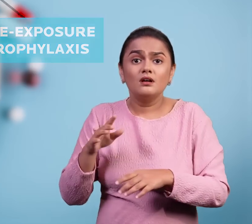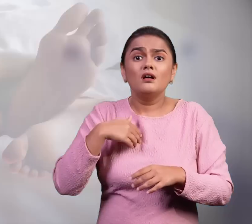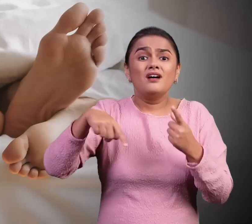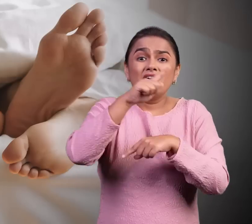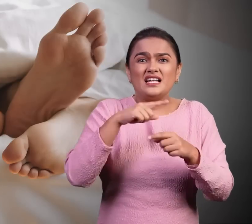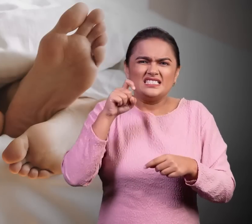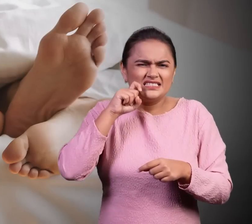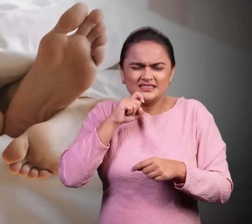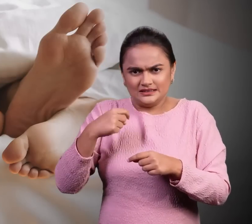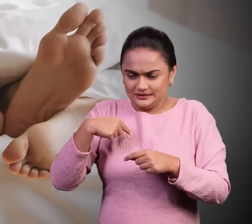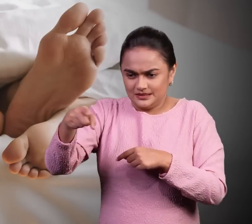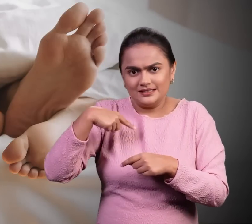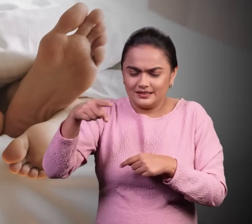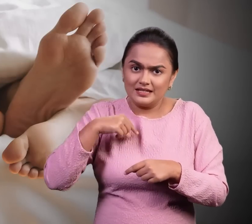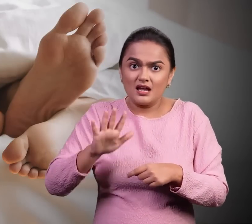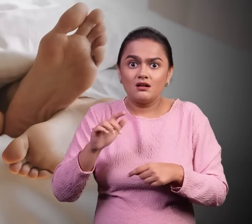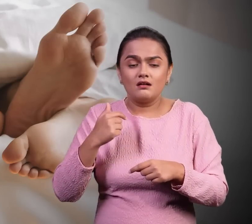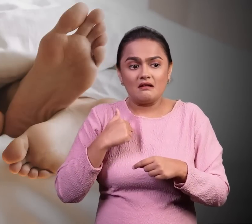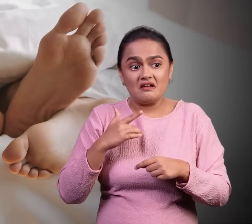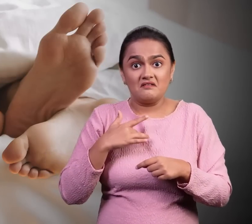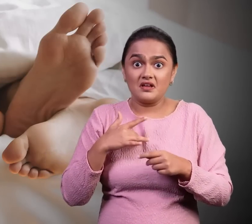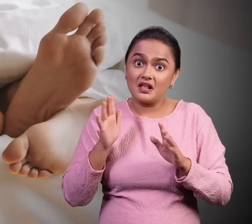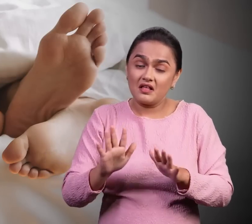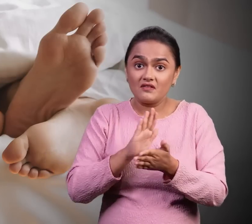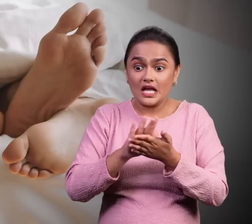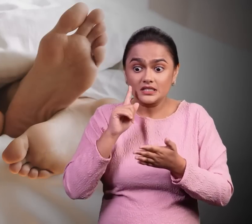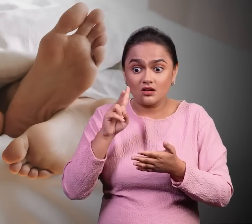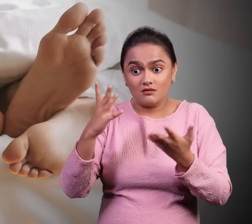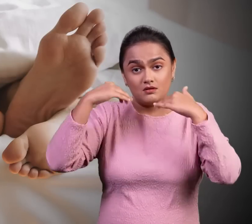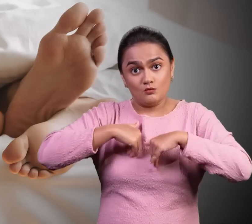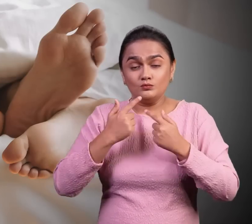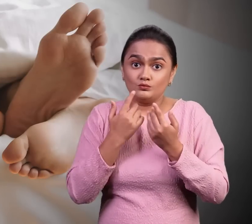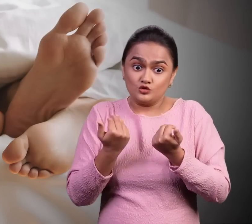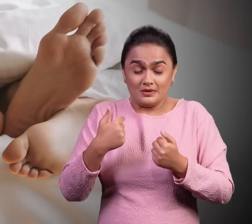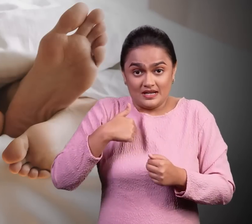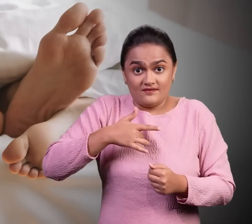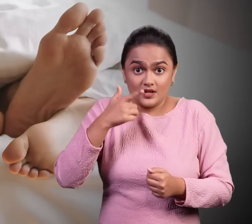If you think there is a risk of contracting HIV through sexual activity,